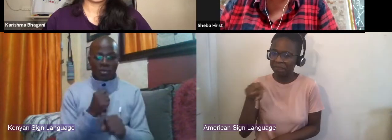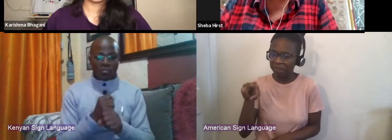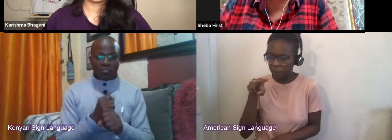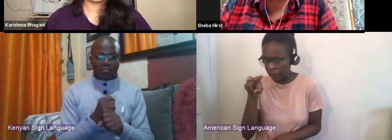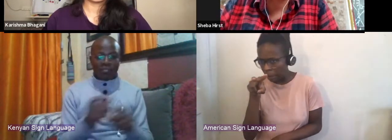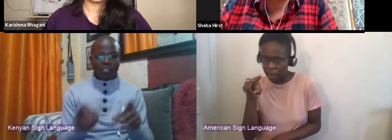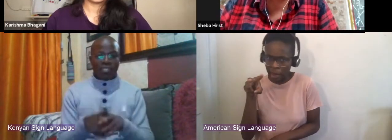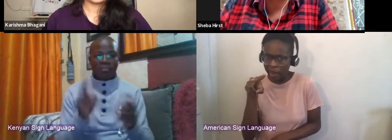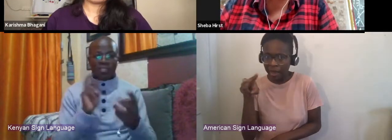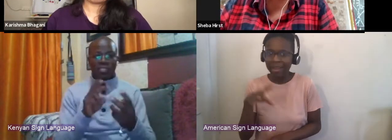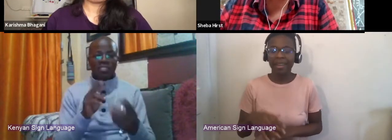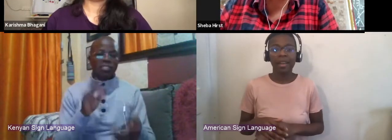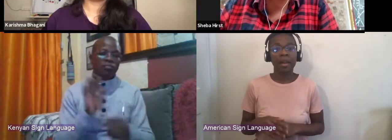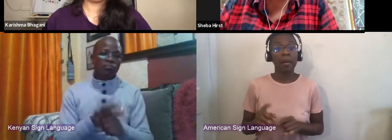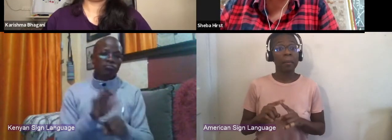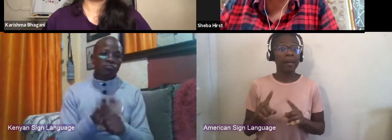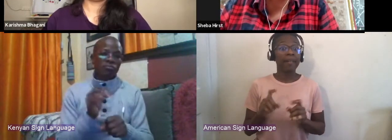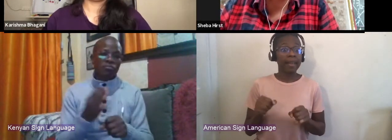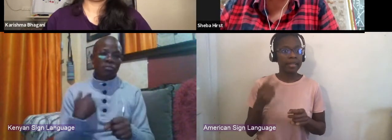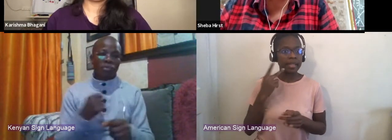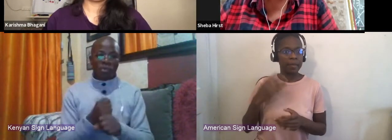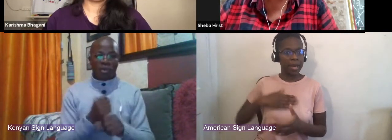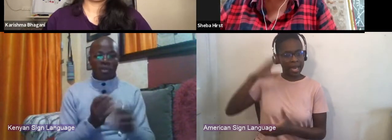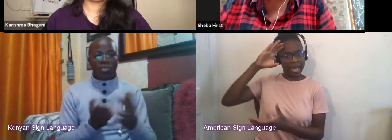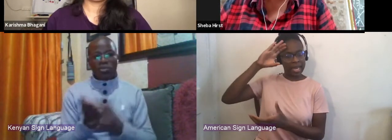my husband's to ericwainaina.com